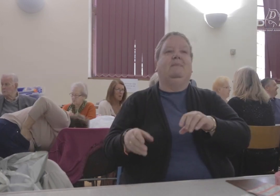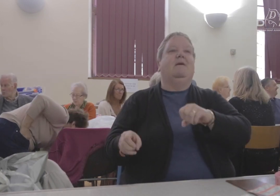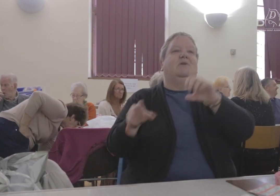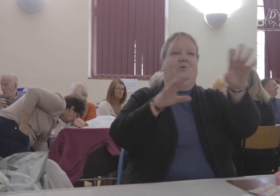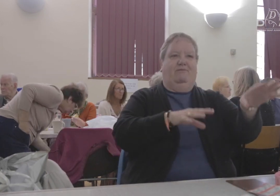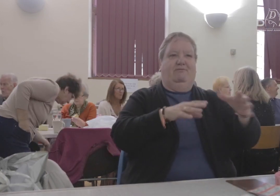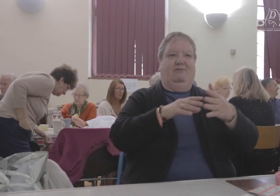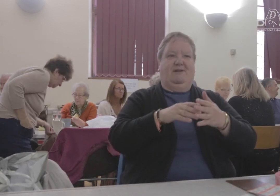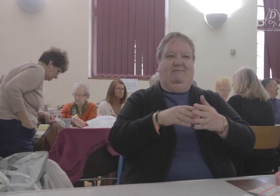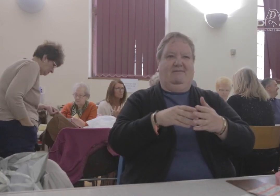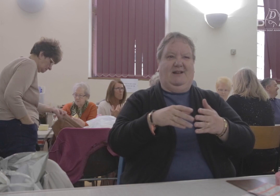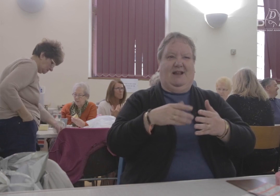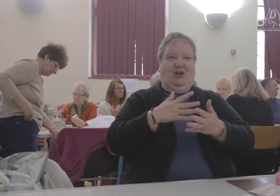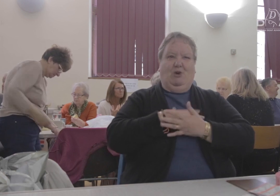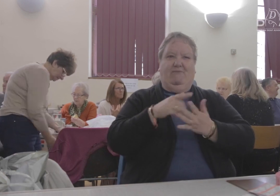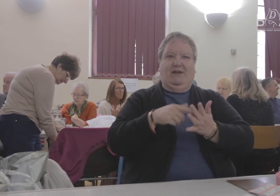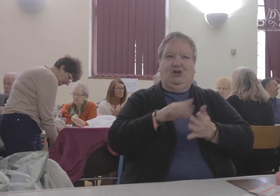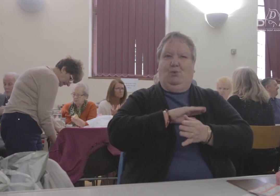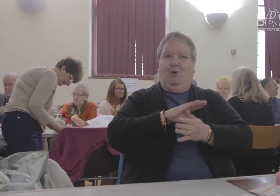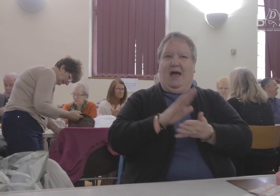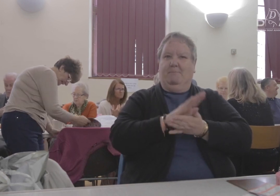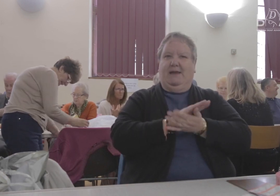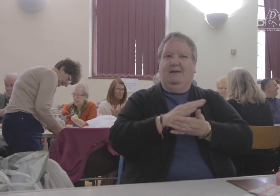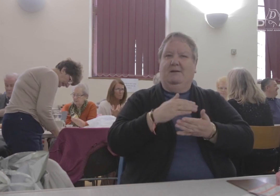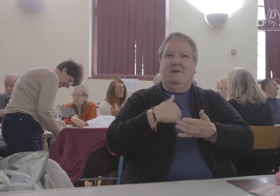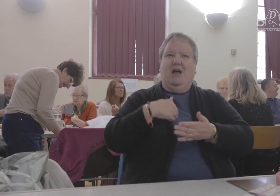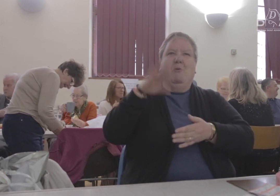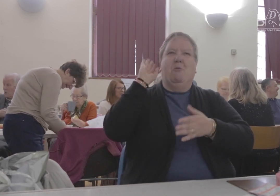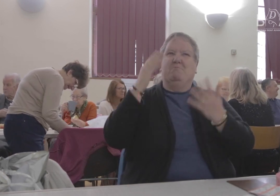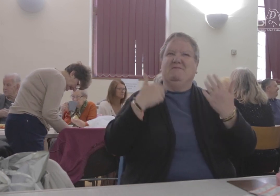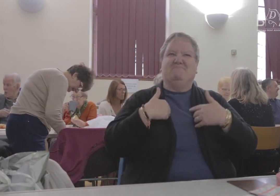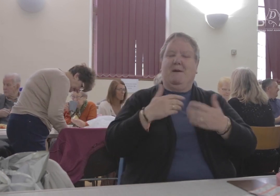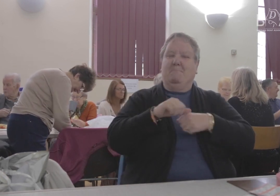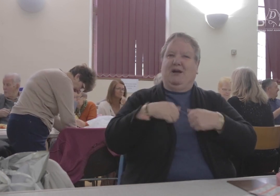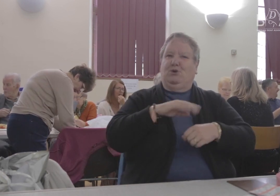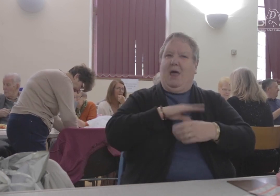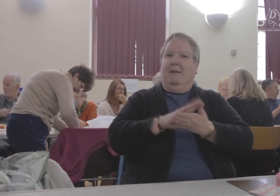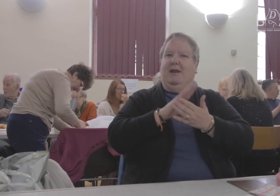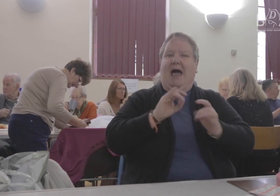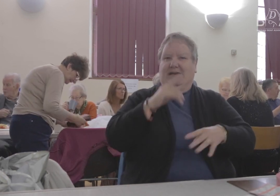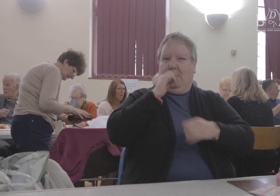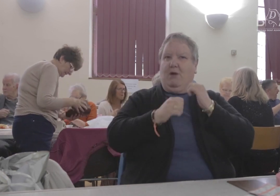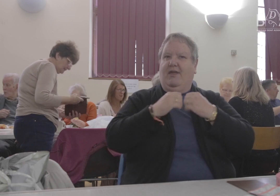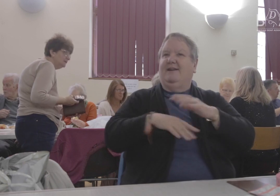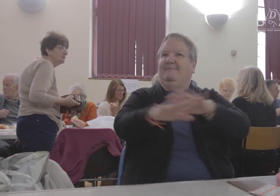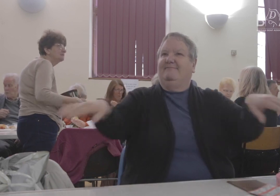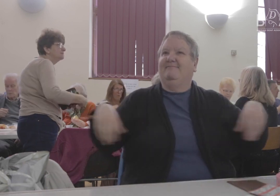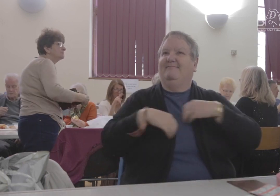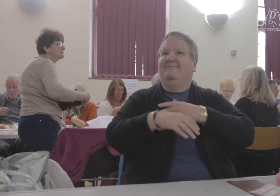I loved school, I was really happy there. I rarely went home because my friends were like my brothers and sisters.